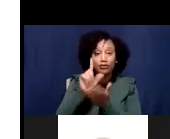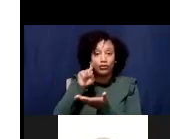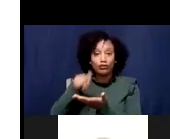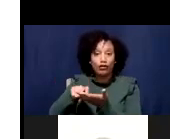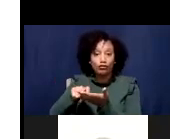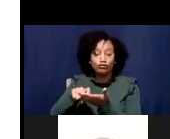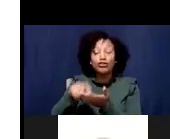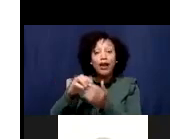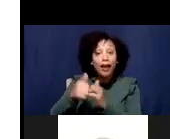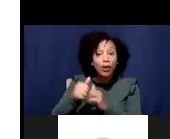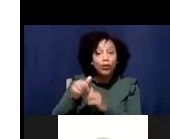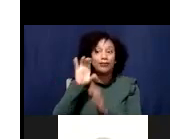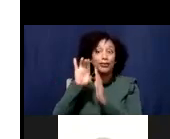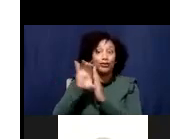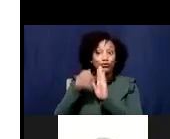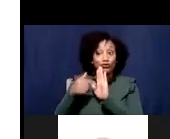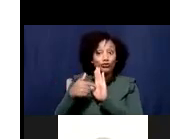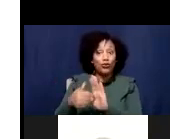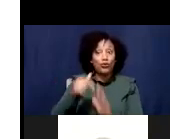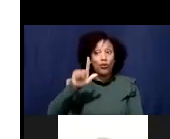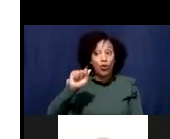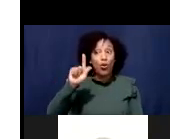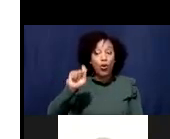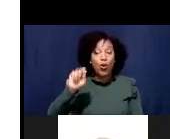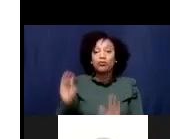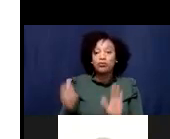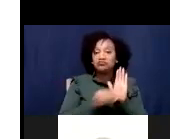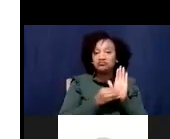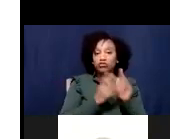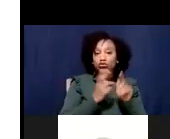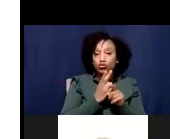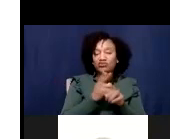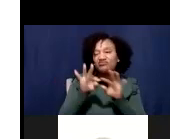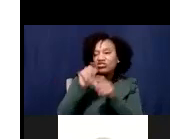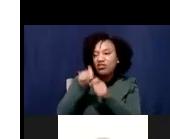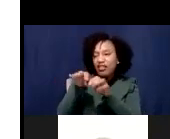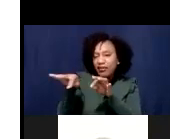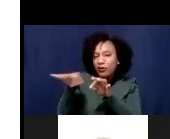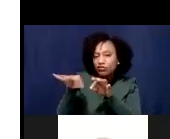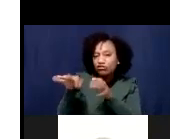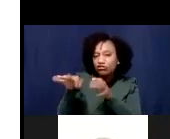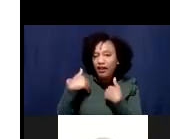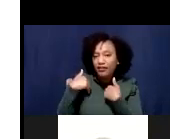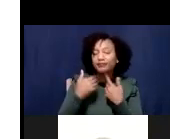that were previously shown in this presentation, along with language in your promotional materials